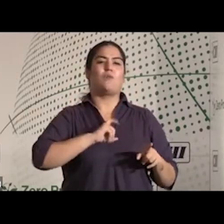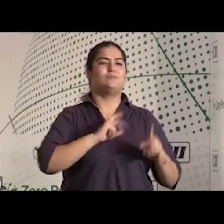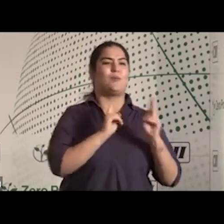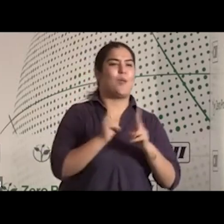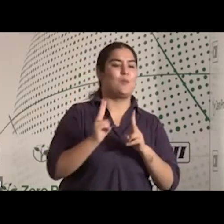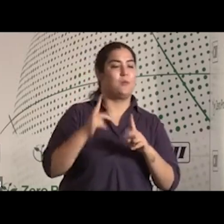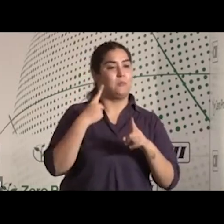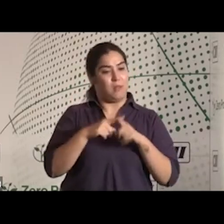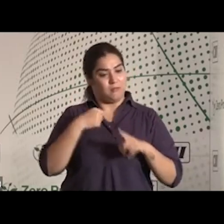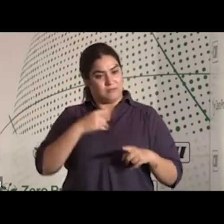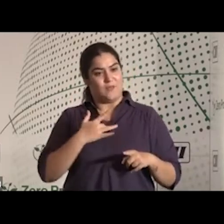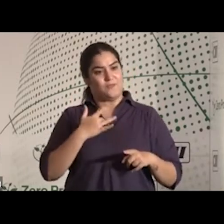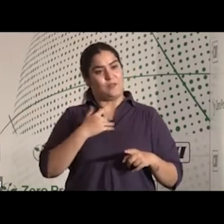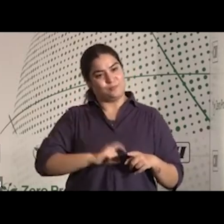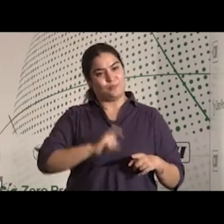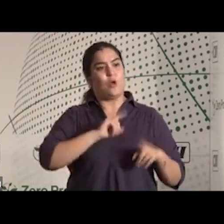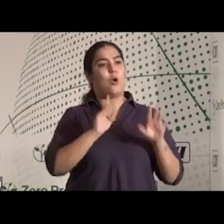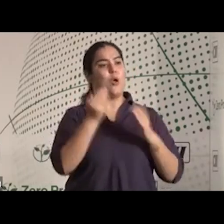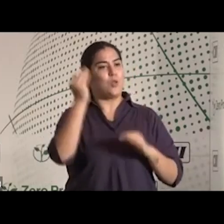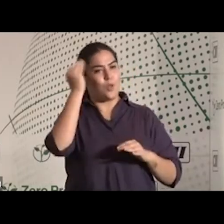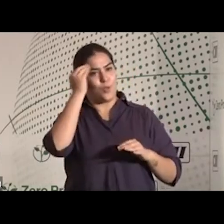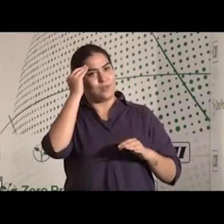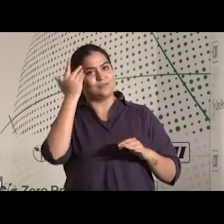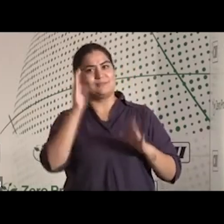or a knowledge to build up right?